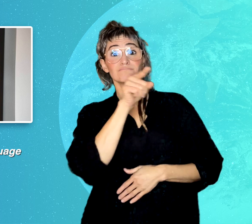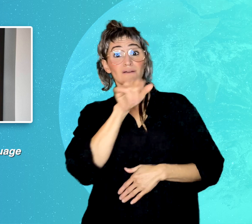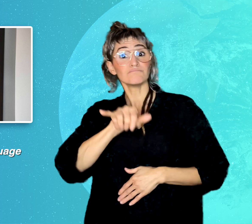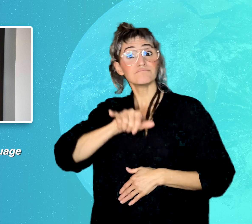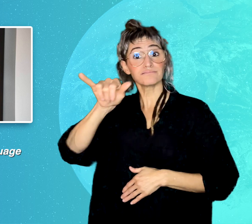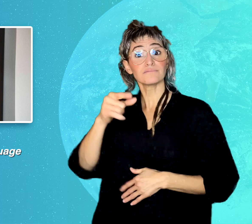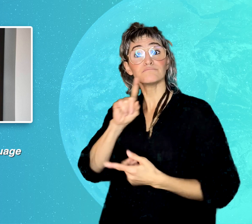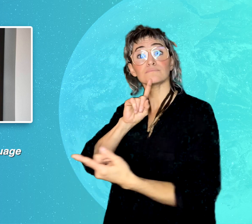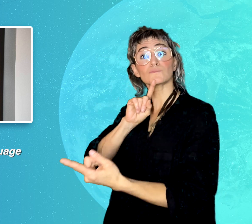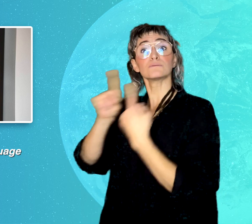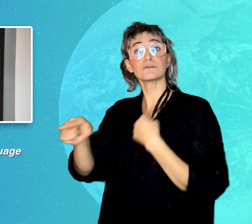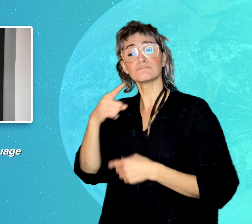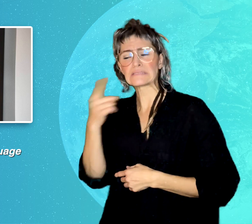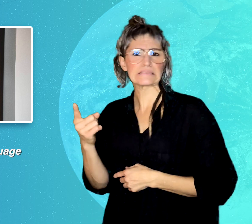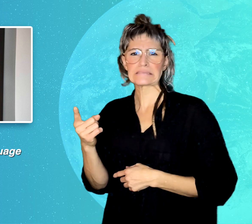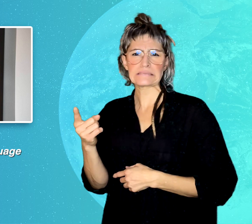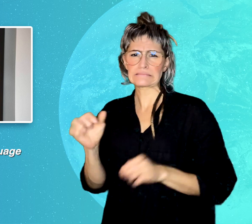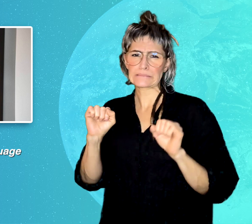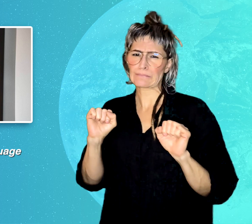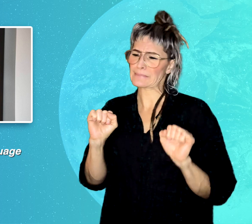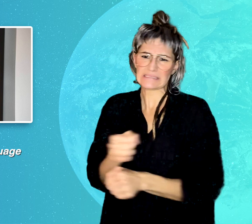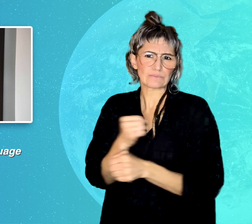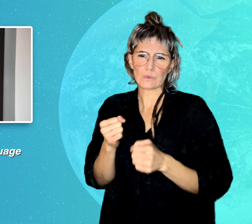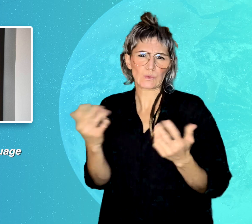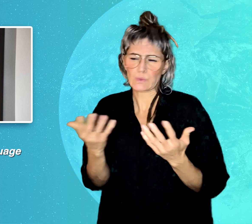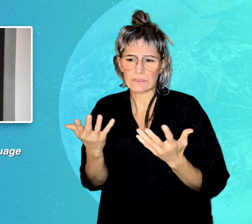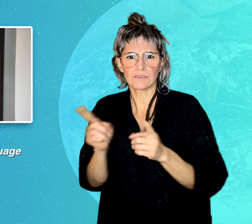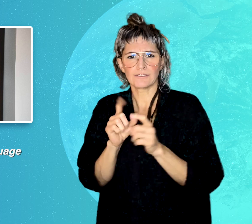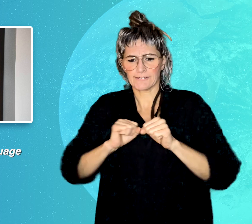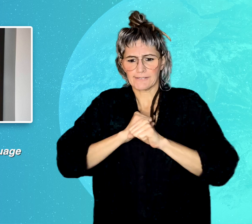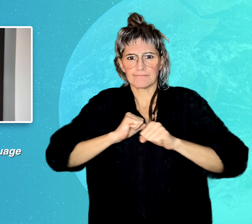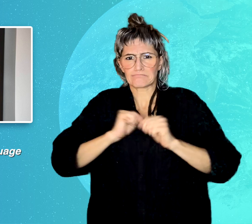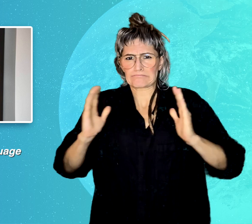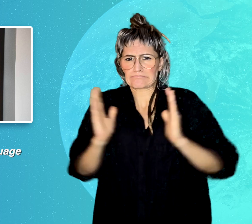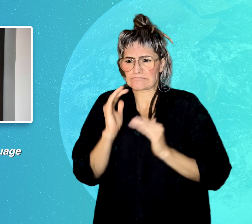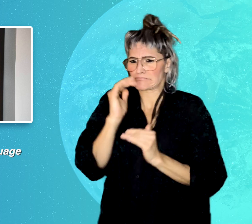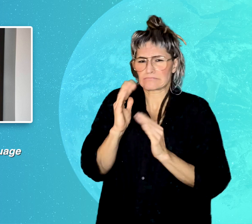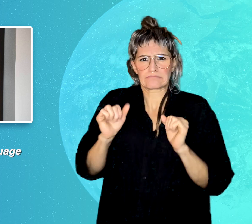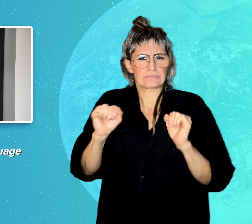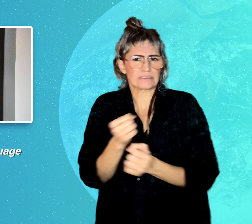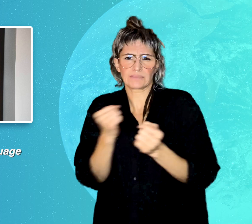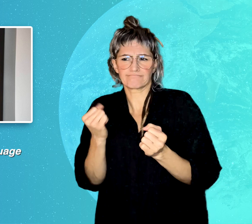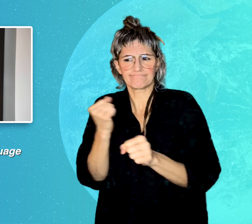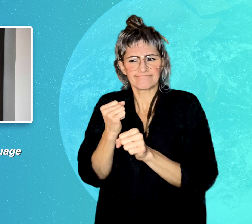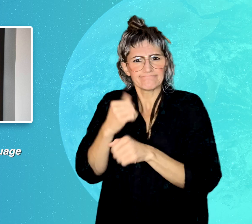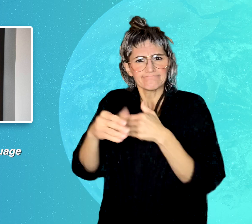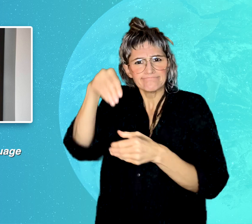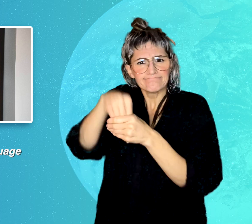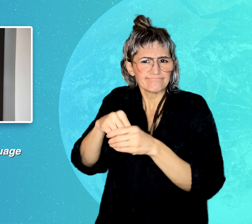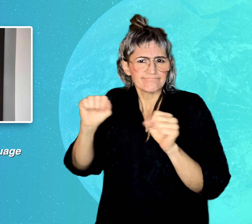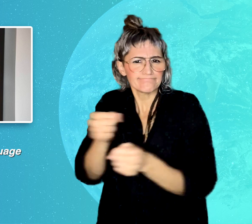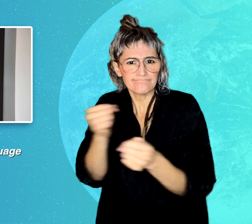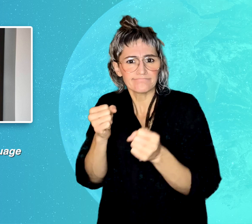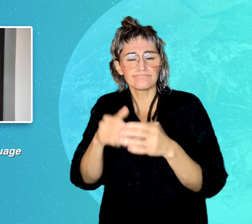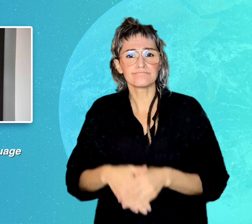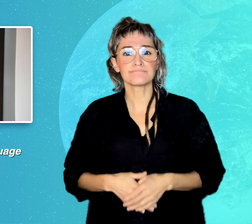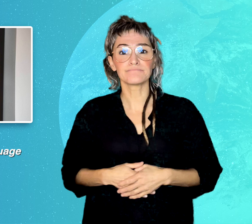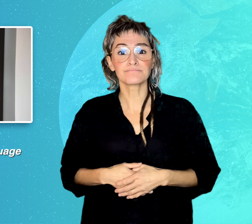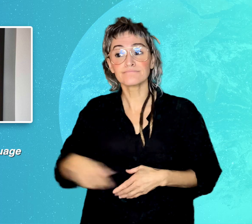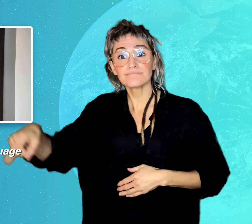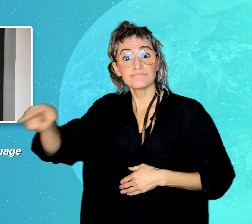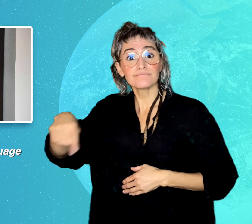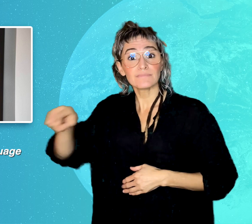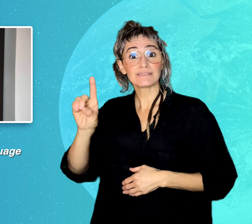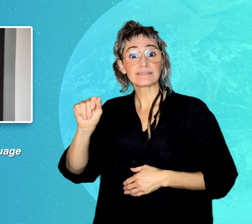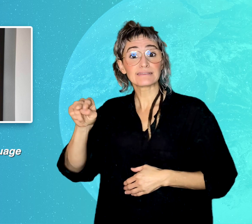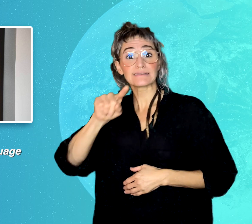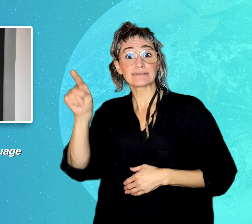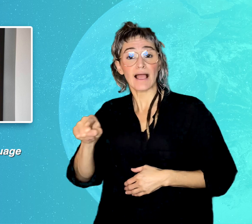to space limitations. DANZ submitted a petition to the Civil